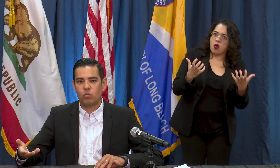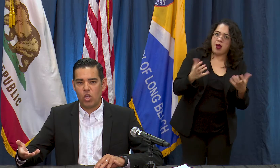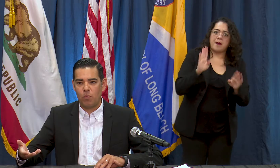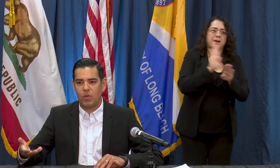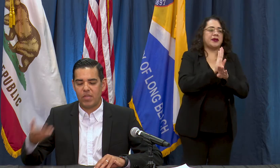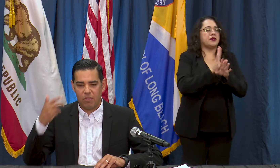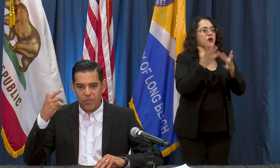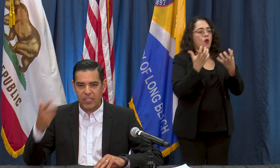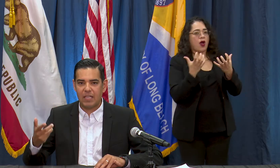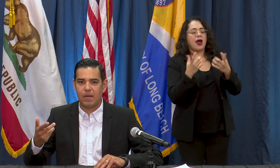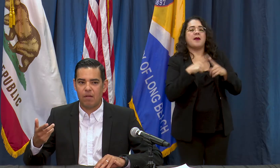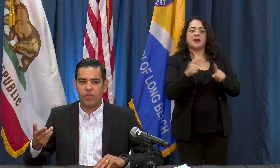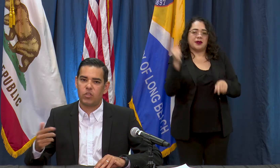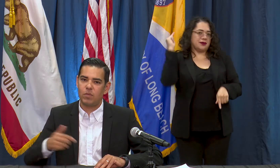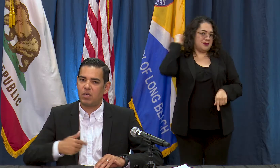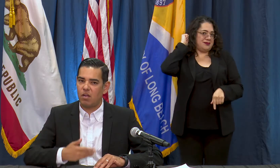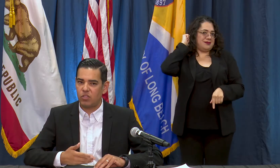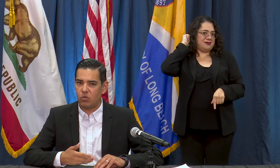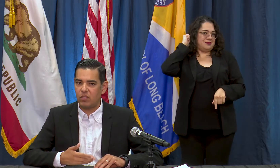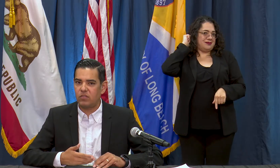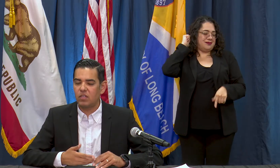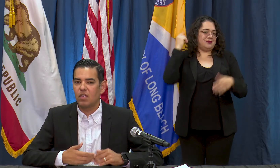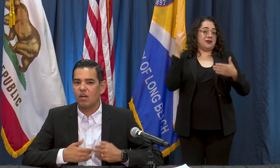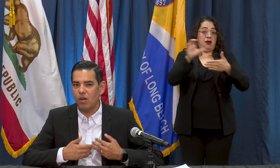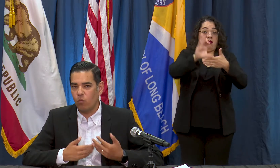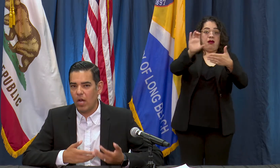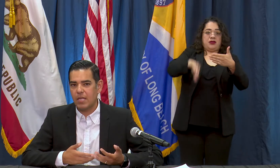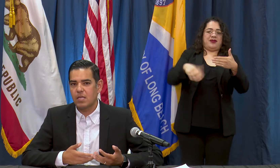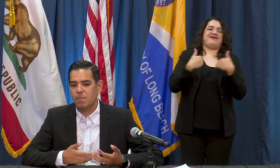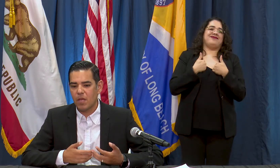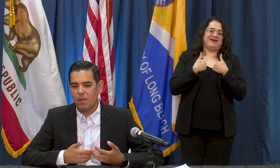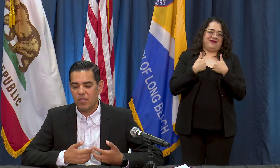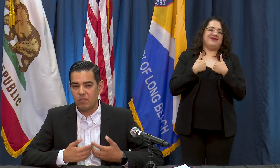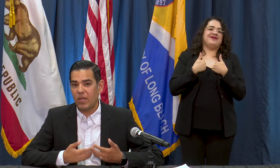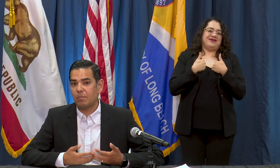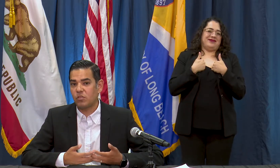reopening without speaking about the human consequence of what these families